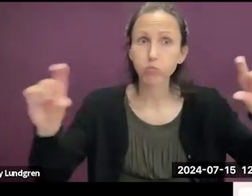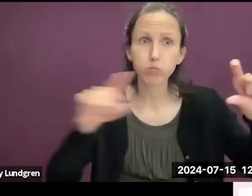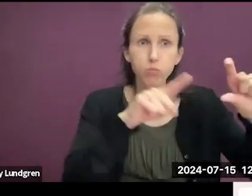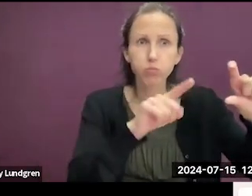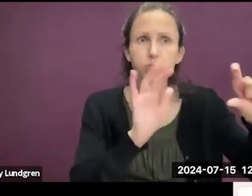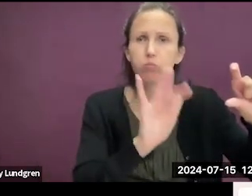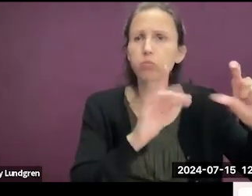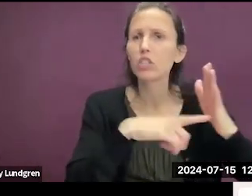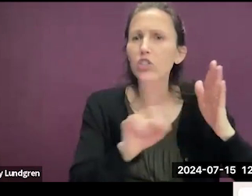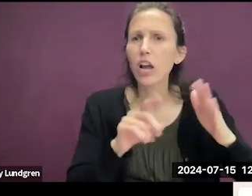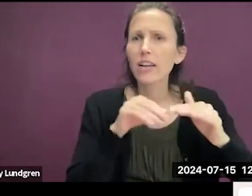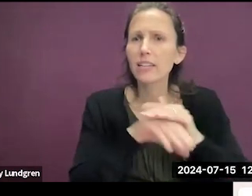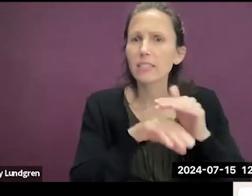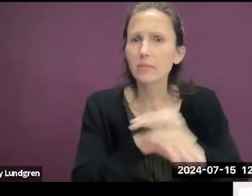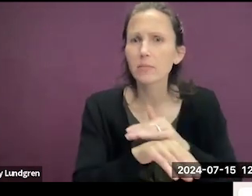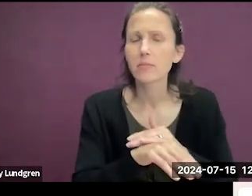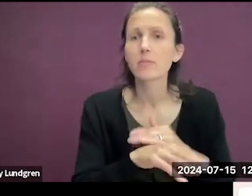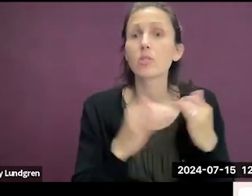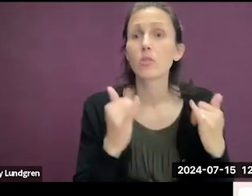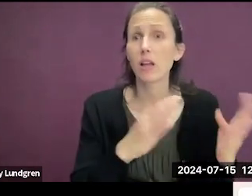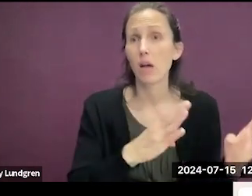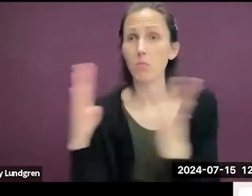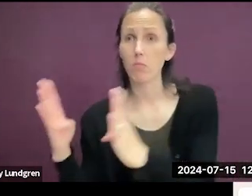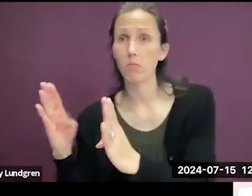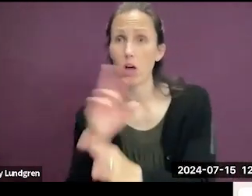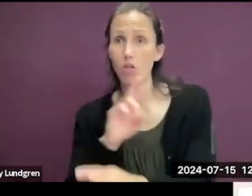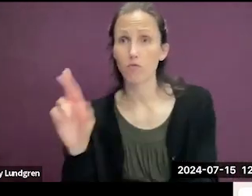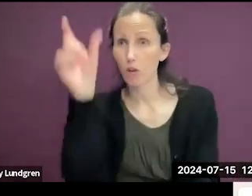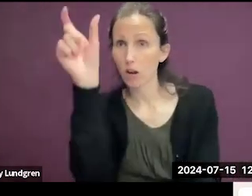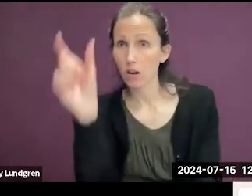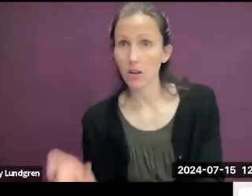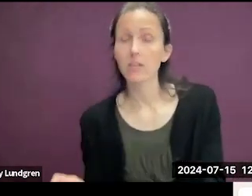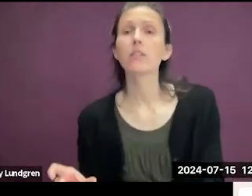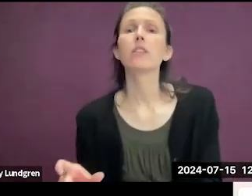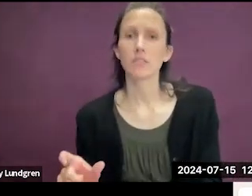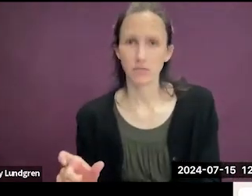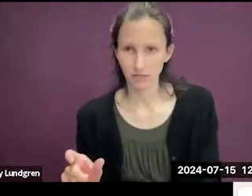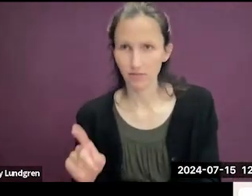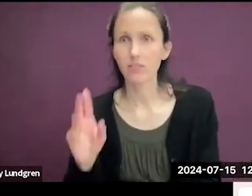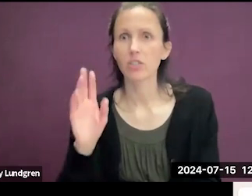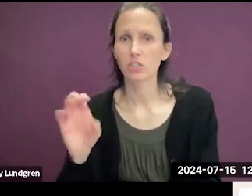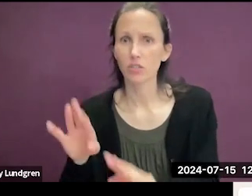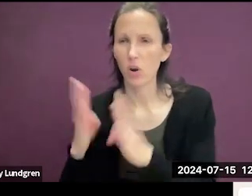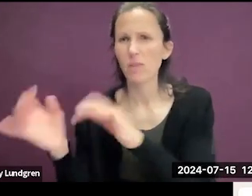You should now all see a window that's popped up on the right side of your screen that's gonna look just like this one that's here on my slide.